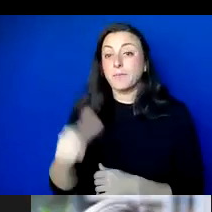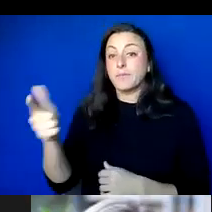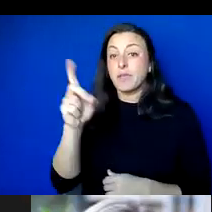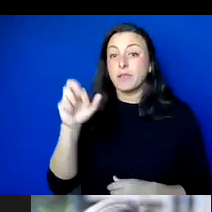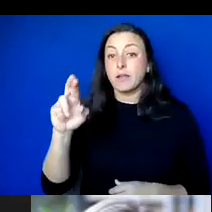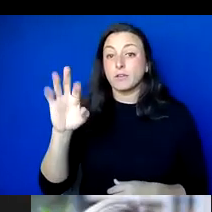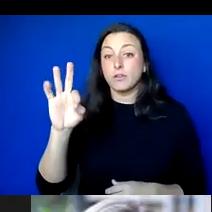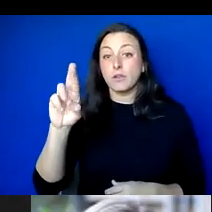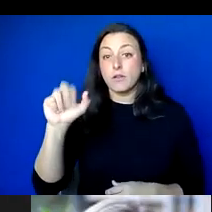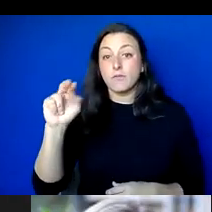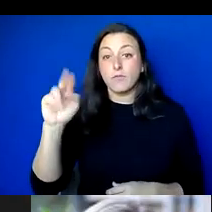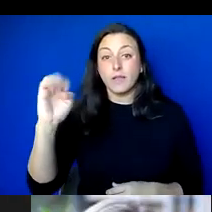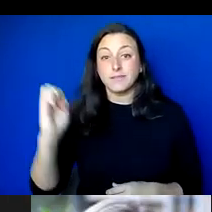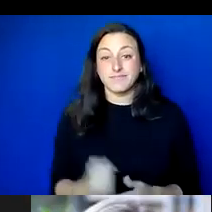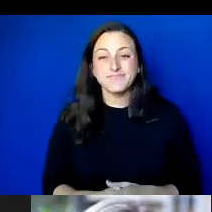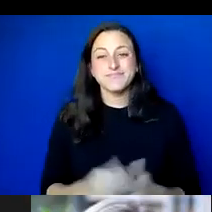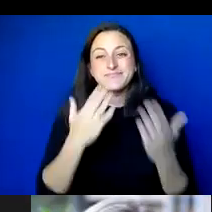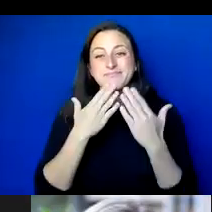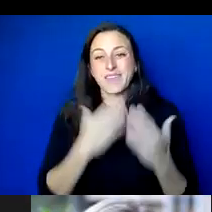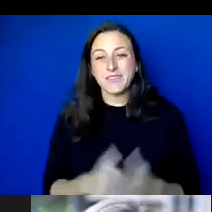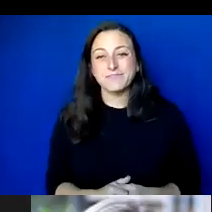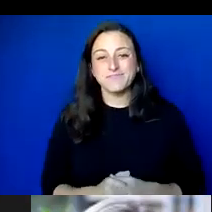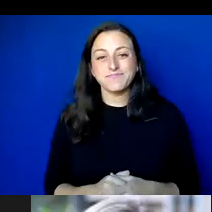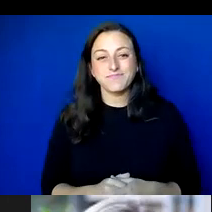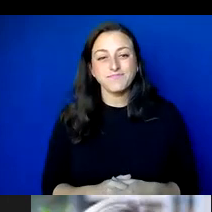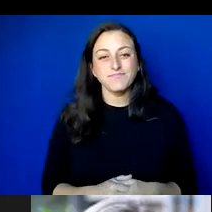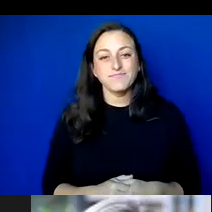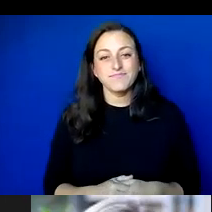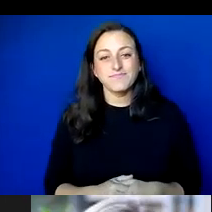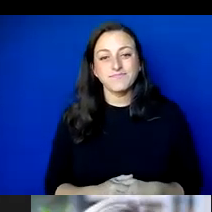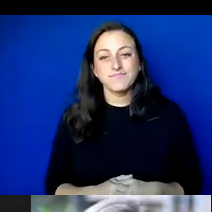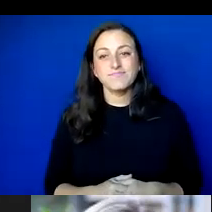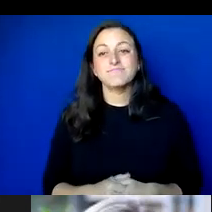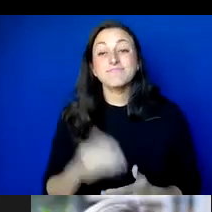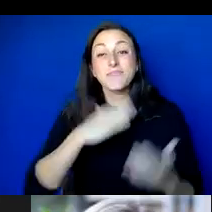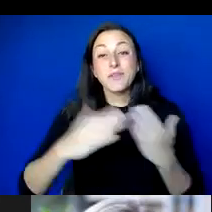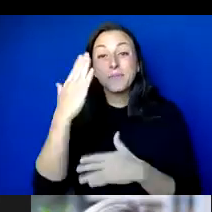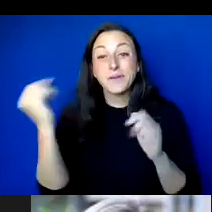Dr. France: Thank you, Brigadier General. Good morning everybody. I'm Eric France;